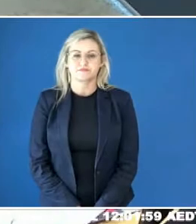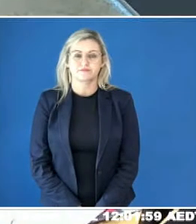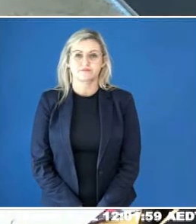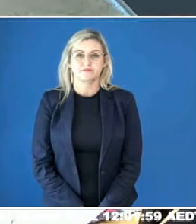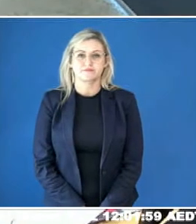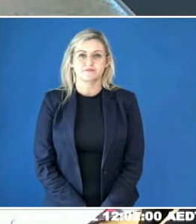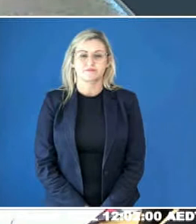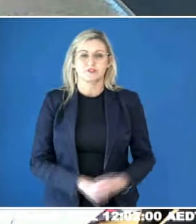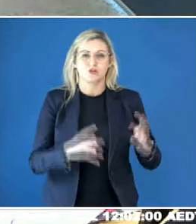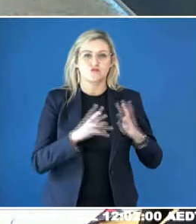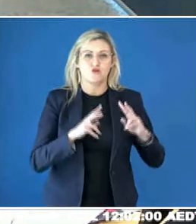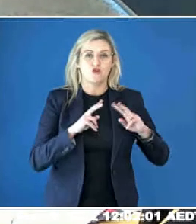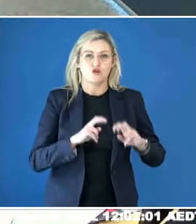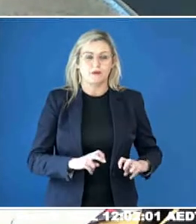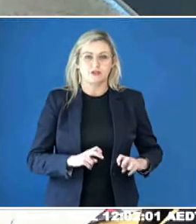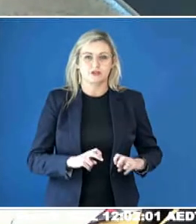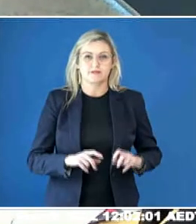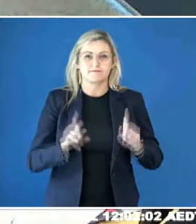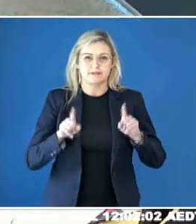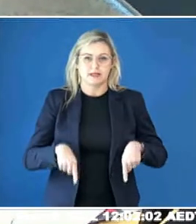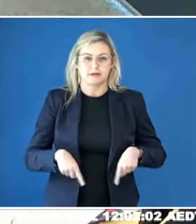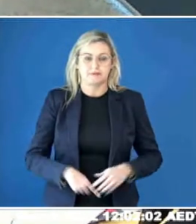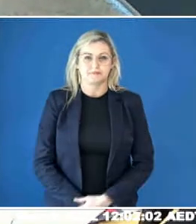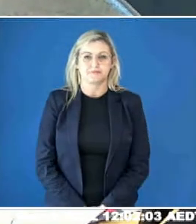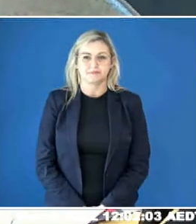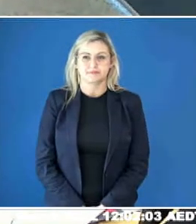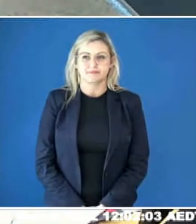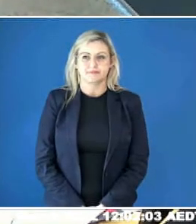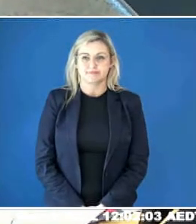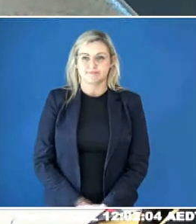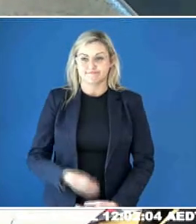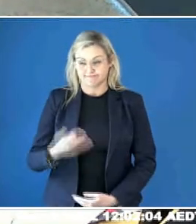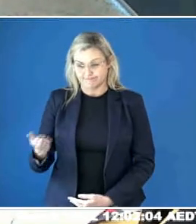The Royal Commission is resumed. Yes, Ms Fraser. Thank you, Chair.